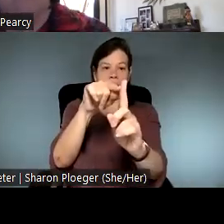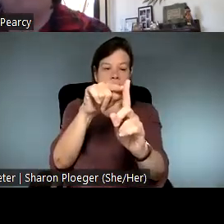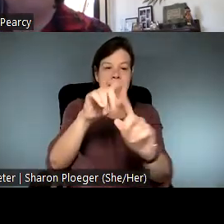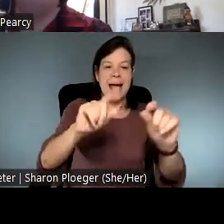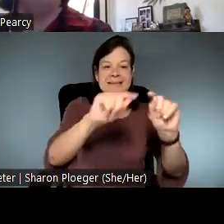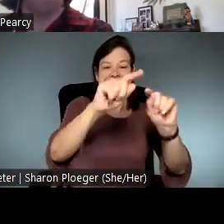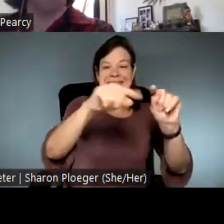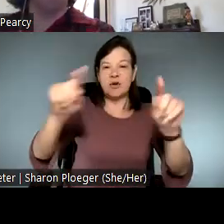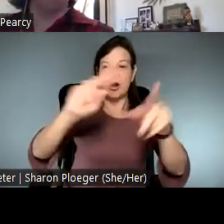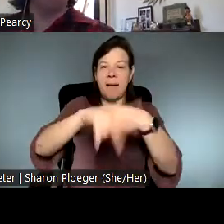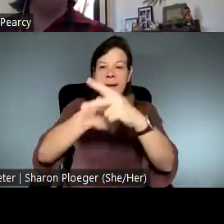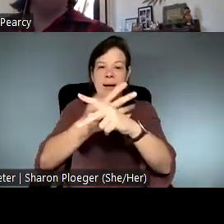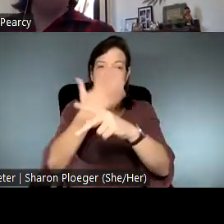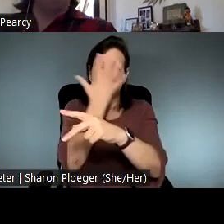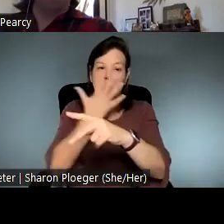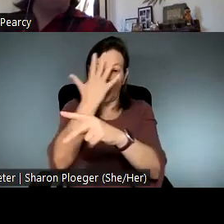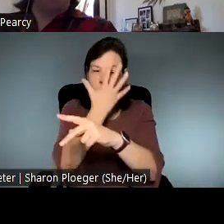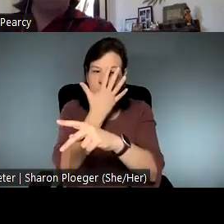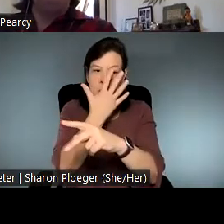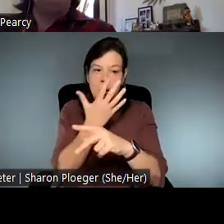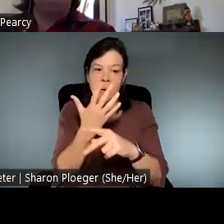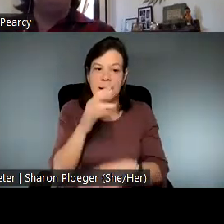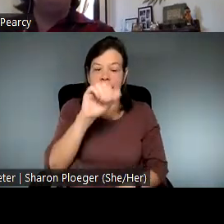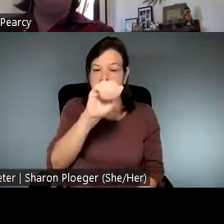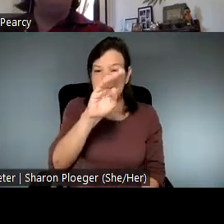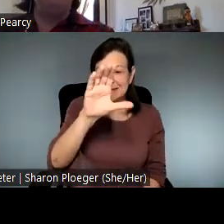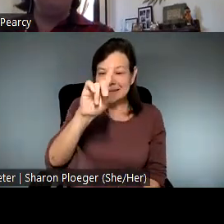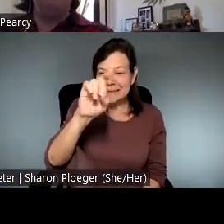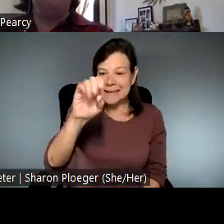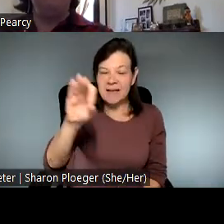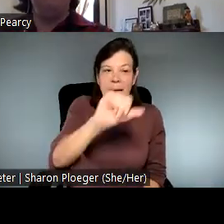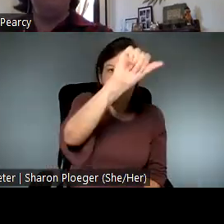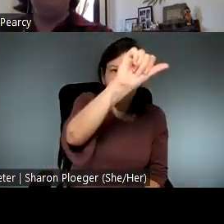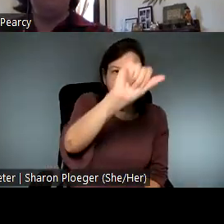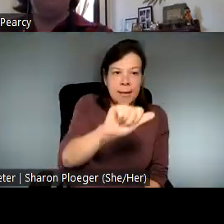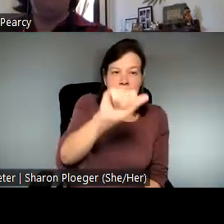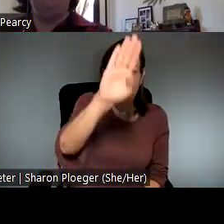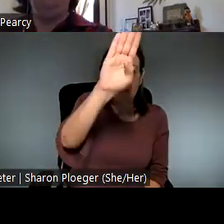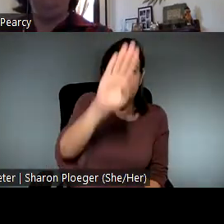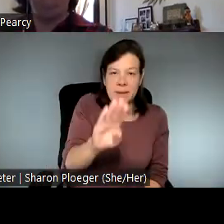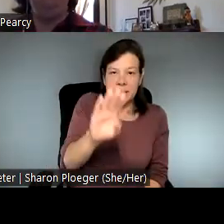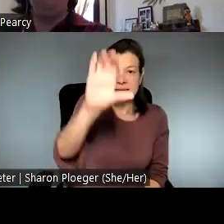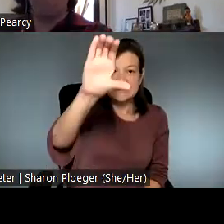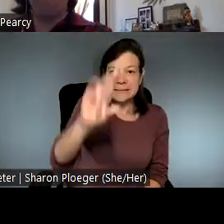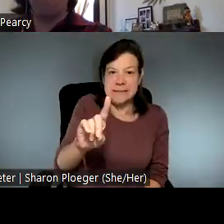And where it says styles, it has just a bunch of different, it just says like capital A, lowercase A, capital B, lowercase B.